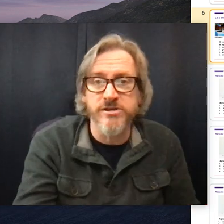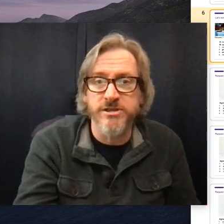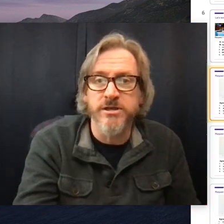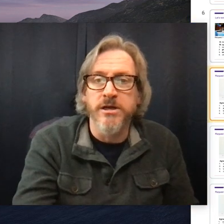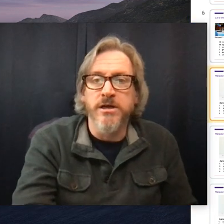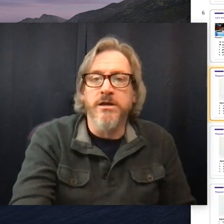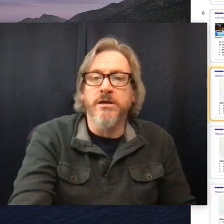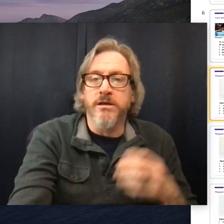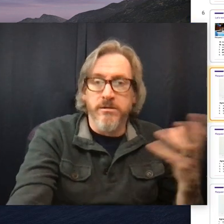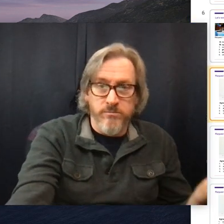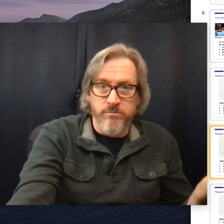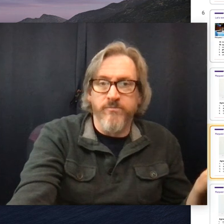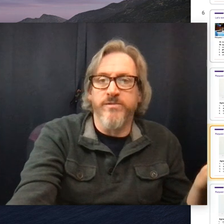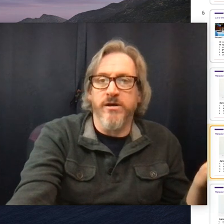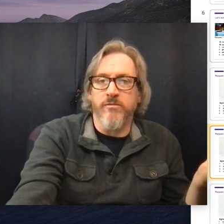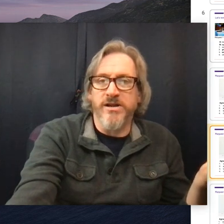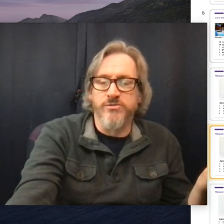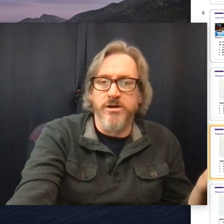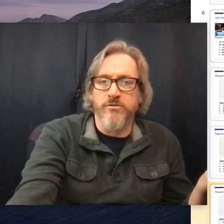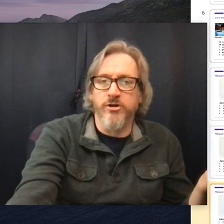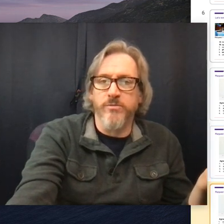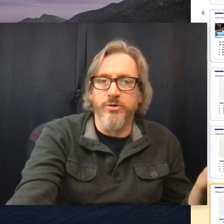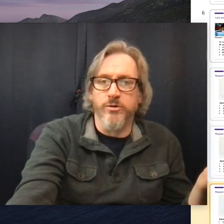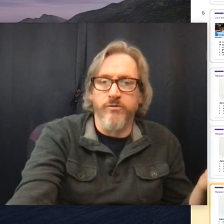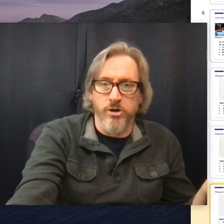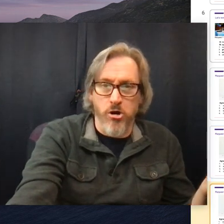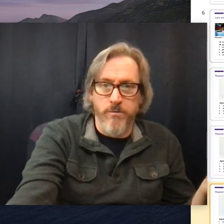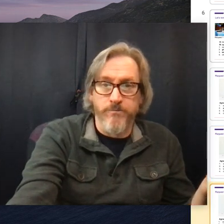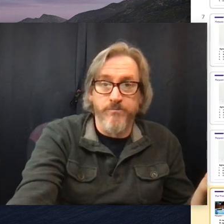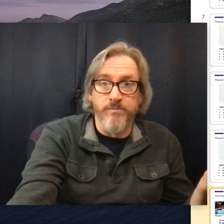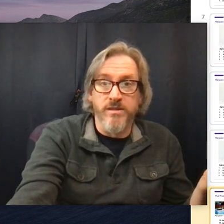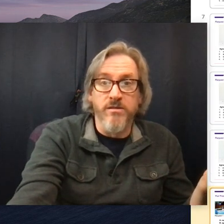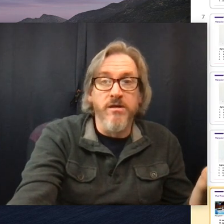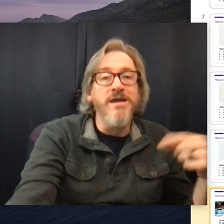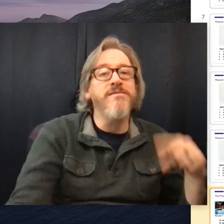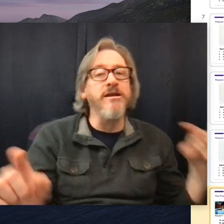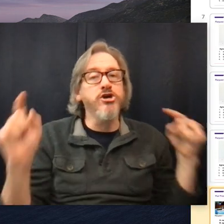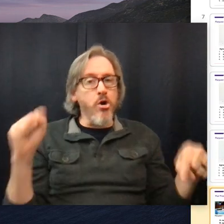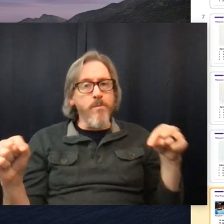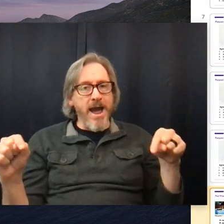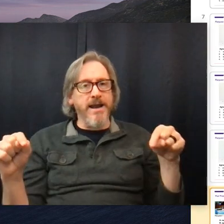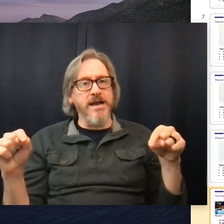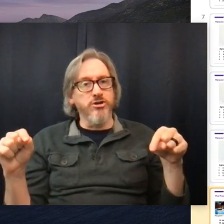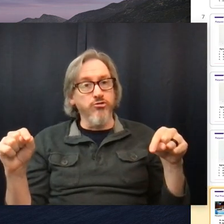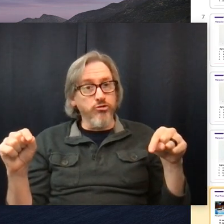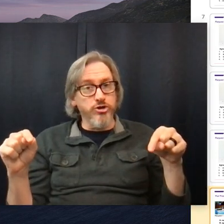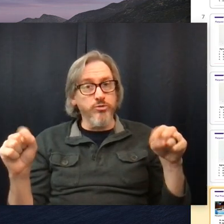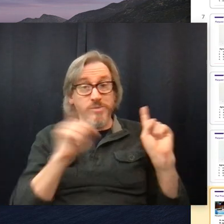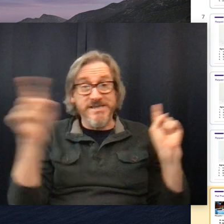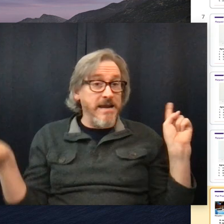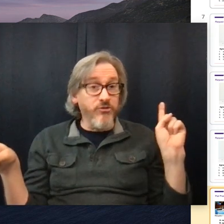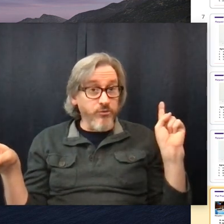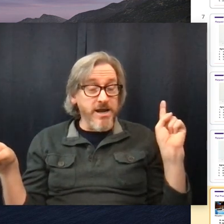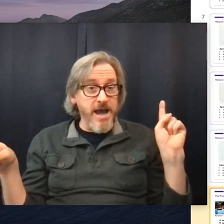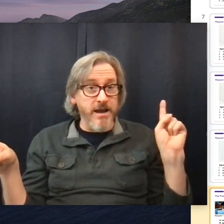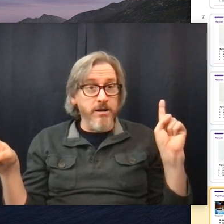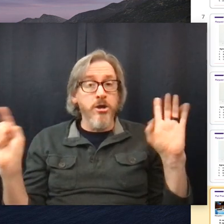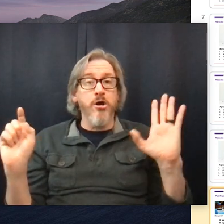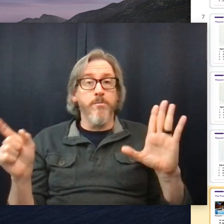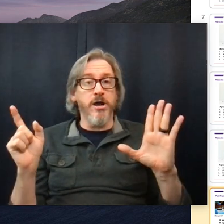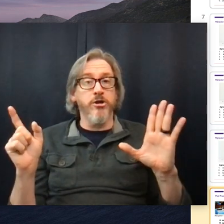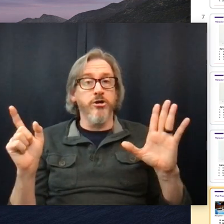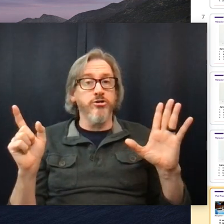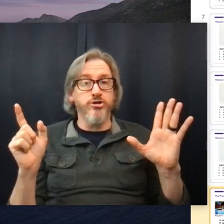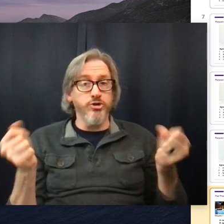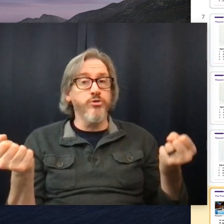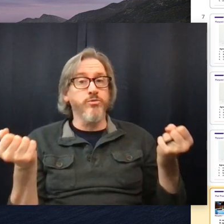first the restaurant the computer the car then go back and do those same three again but do the